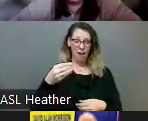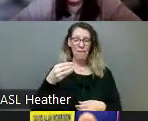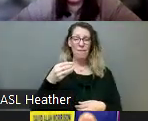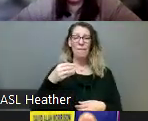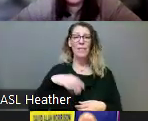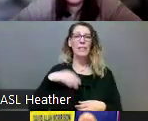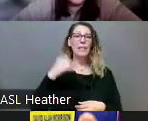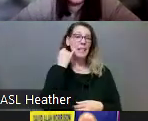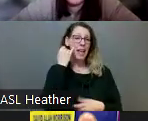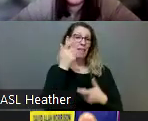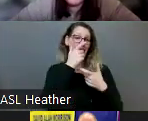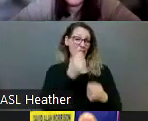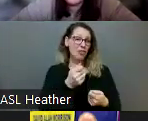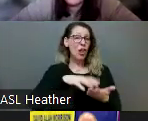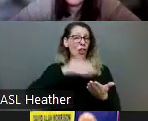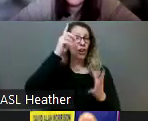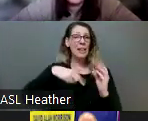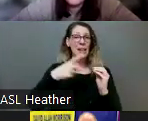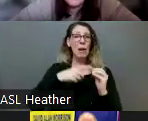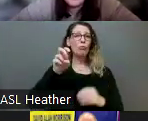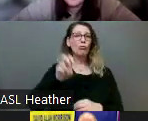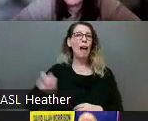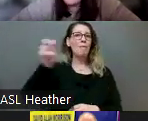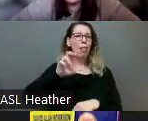so if you're interested in learning about tribal consultation and how to